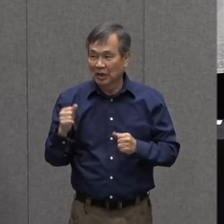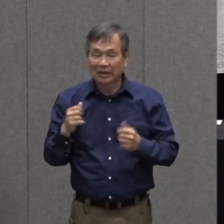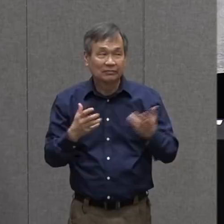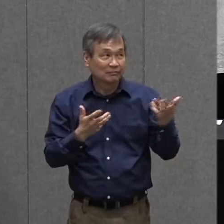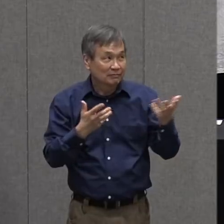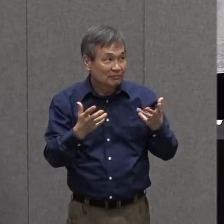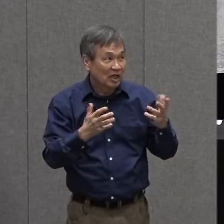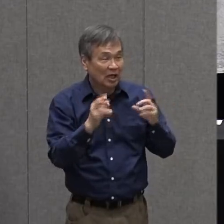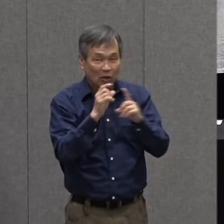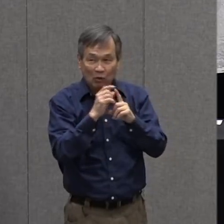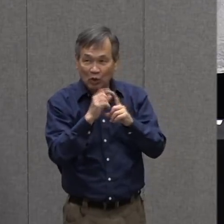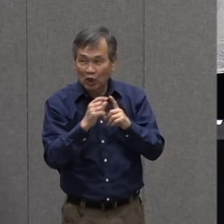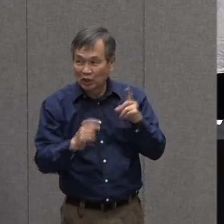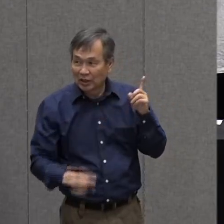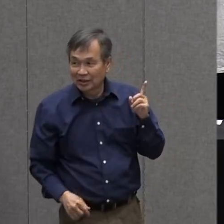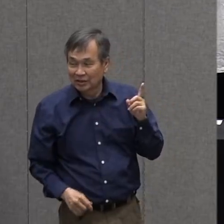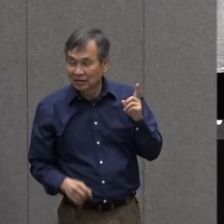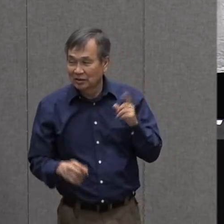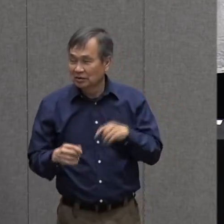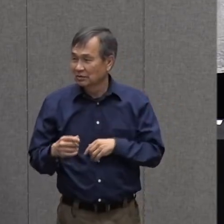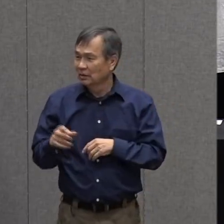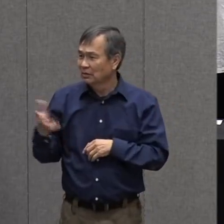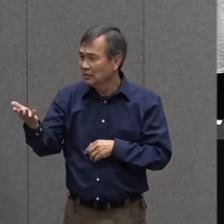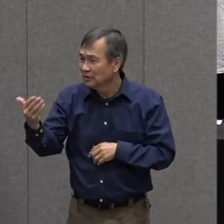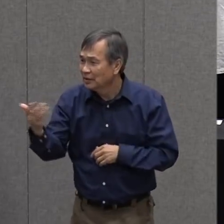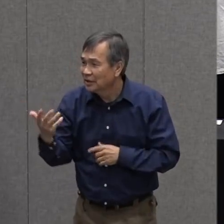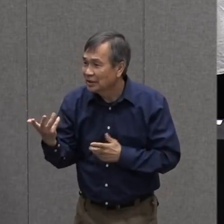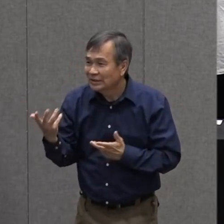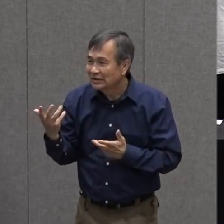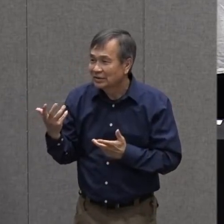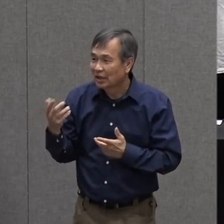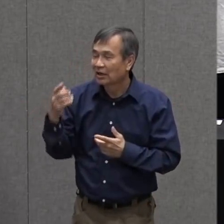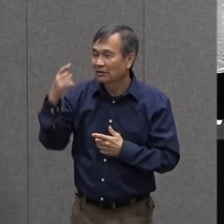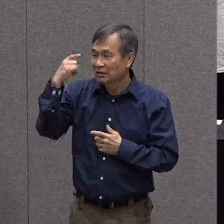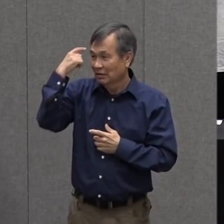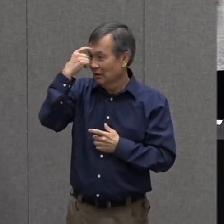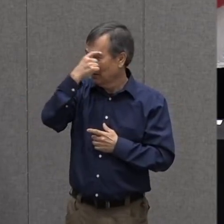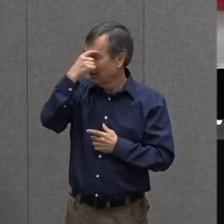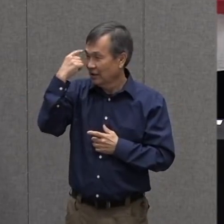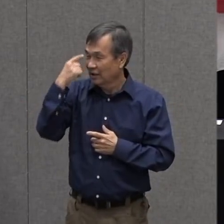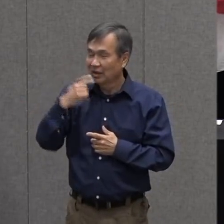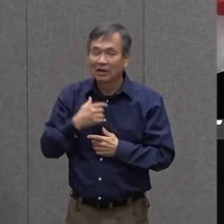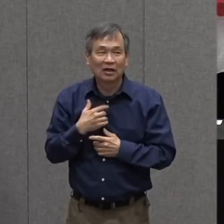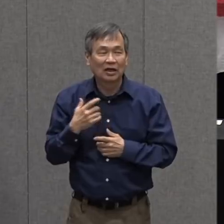so that I am able to figure it out. Okay? Actually, I'm gonna have her start first